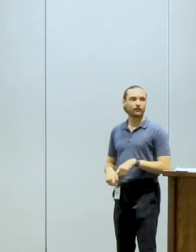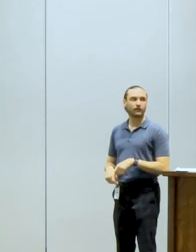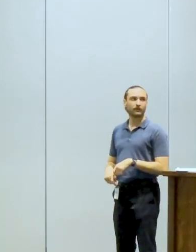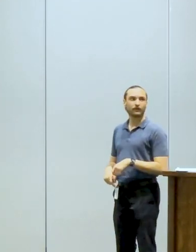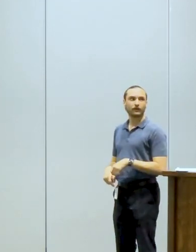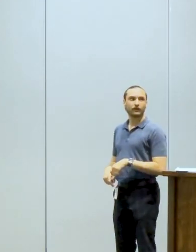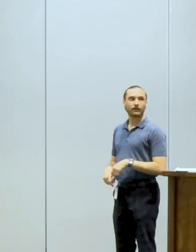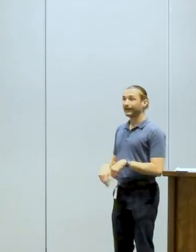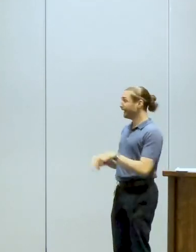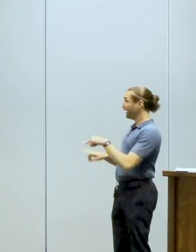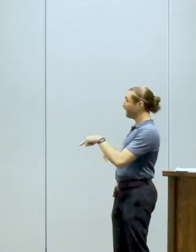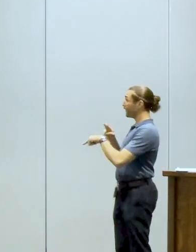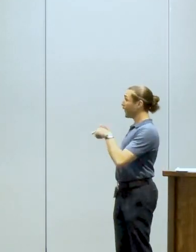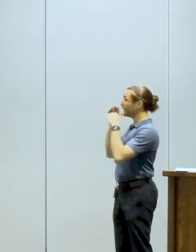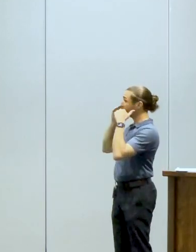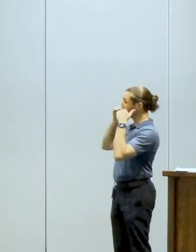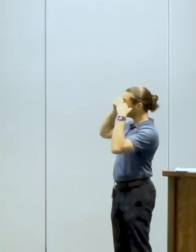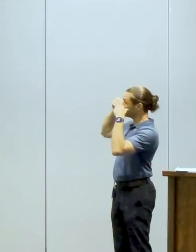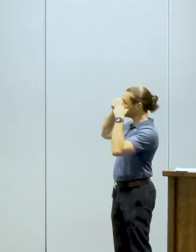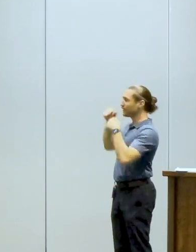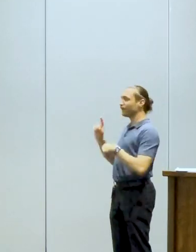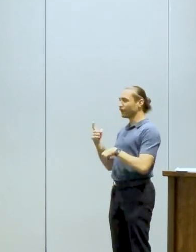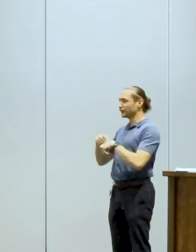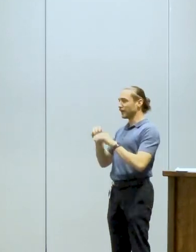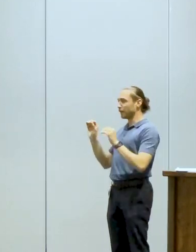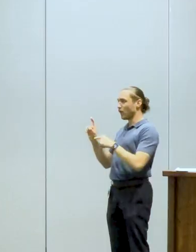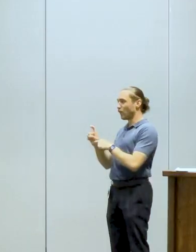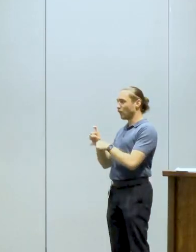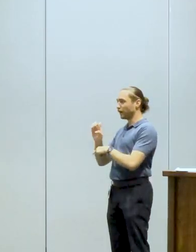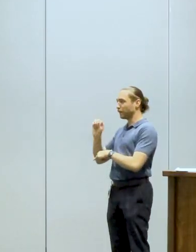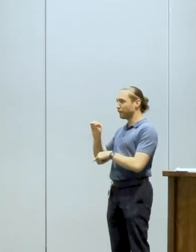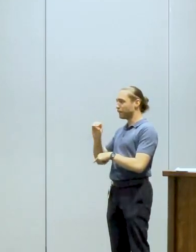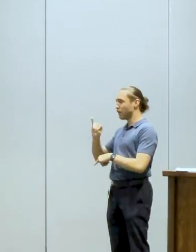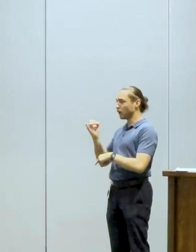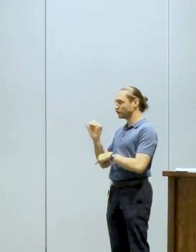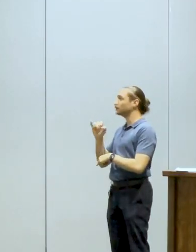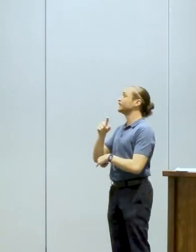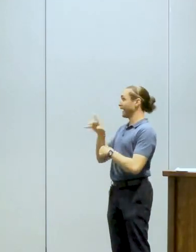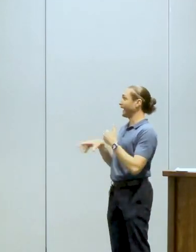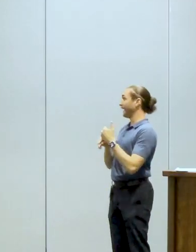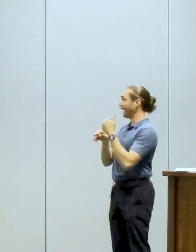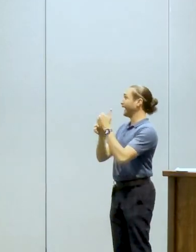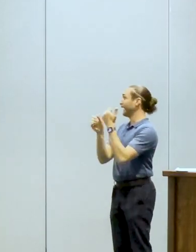smiley face didn't get a smiley face in the first one, I don't think, but so now it's scaffolding the information. It